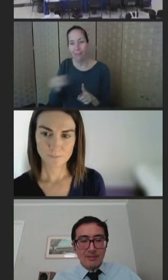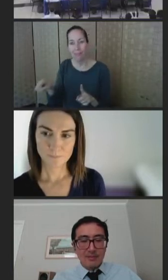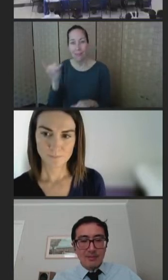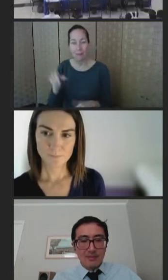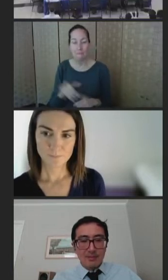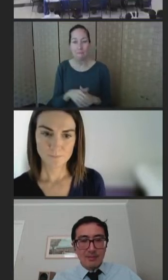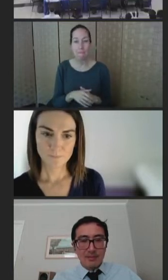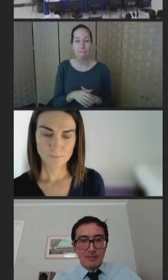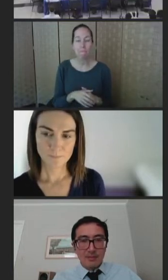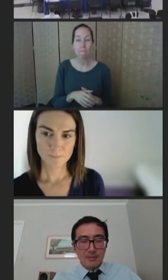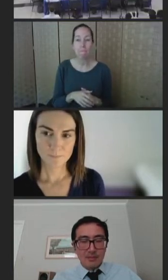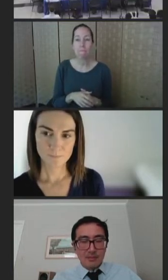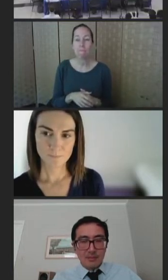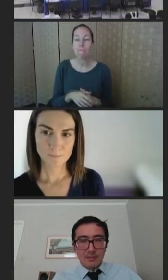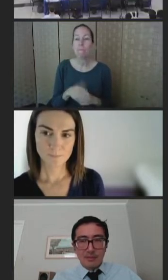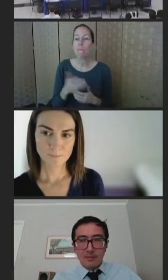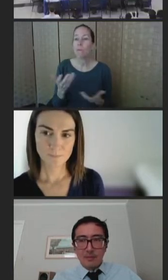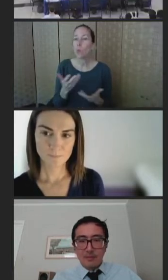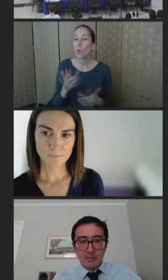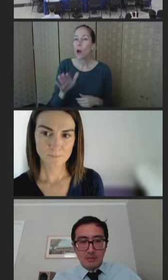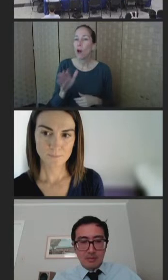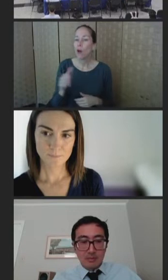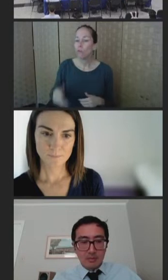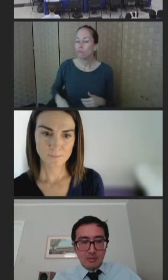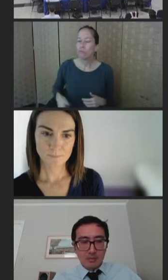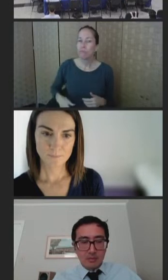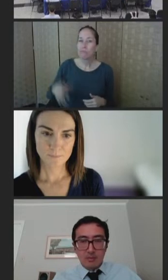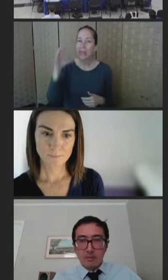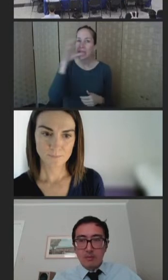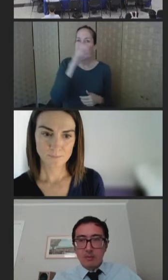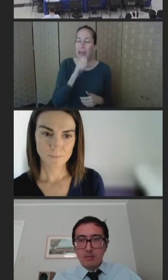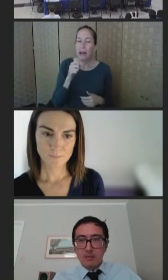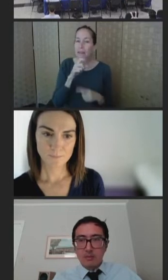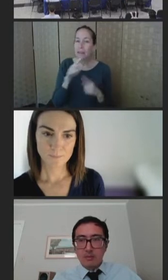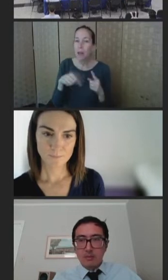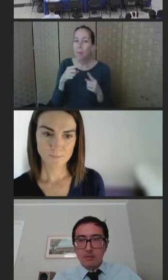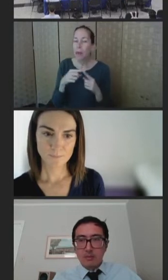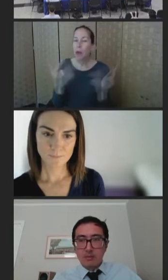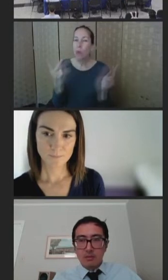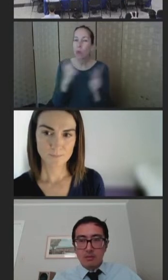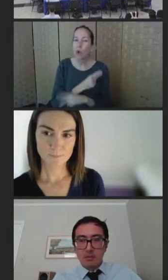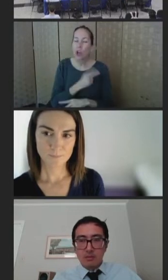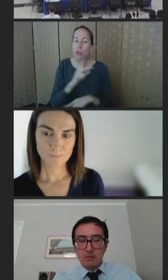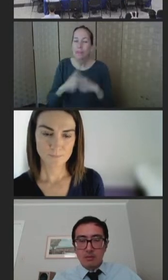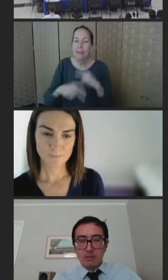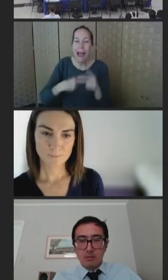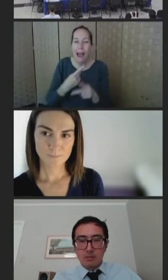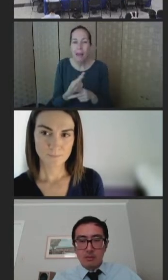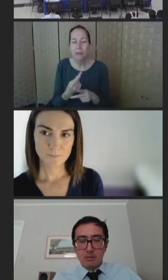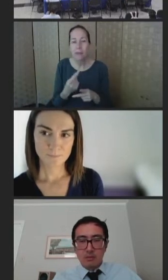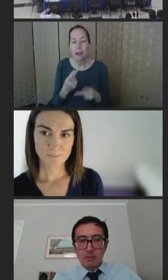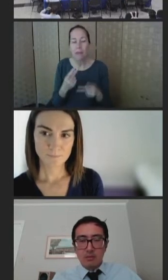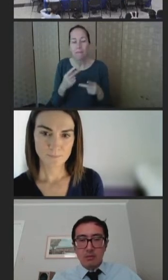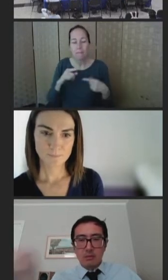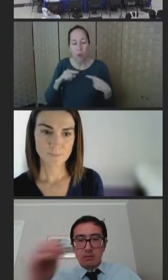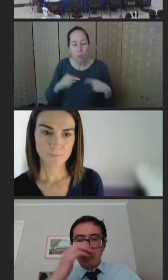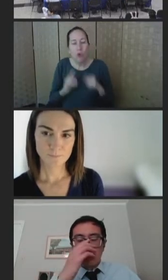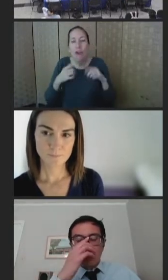about the worst bereavement that you've observed during COVID? That was in 2020, I think you said,